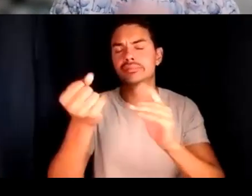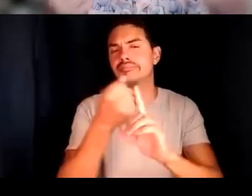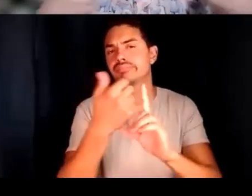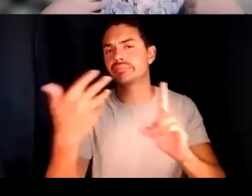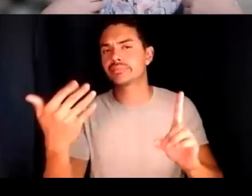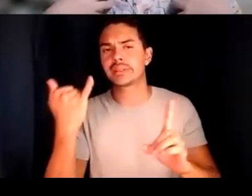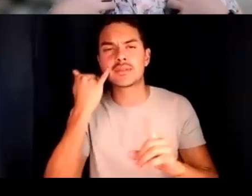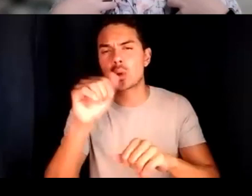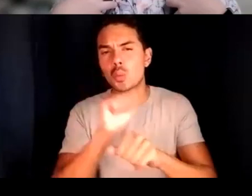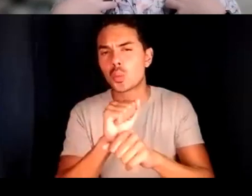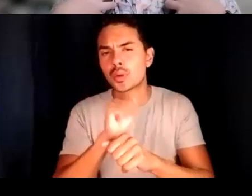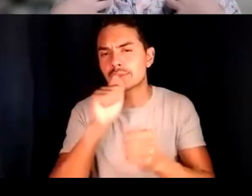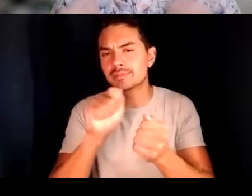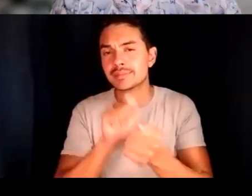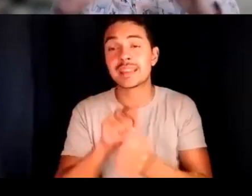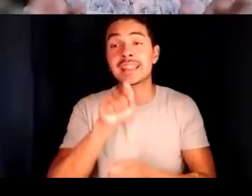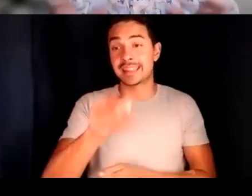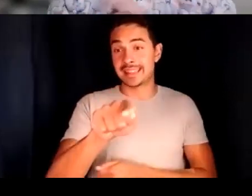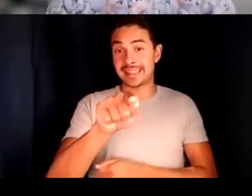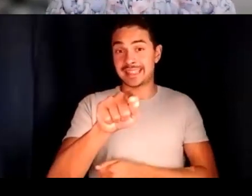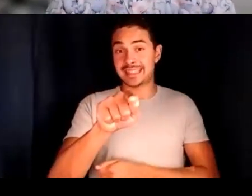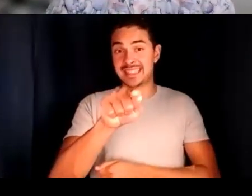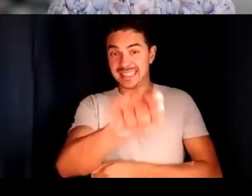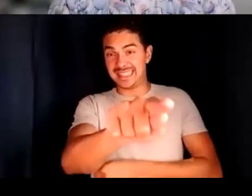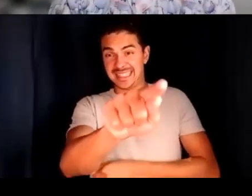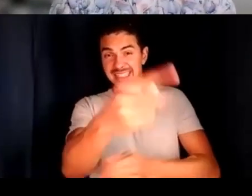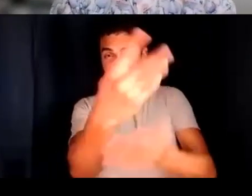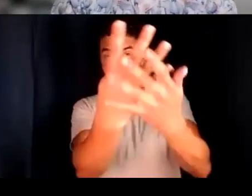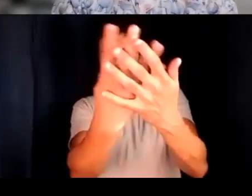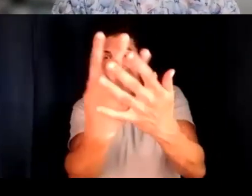This question helps me out 'cause I know better how to give my examples.